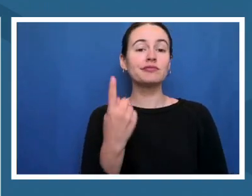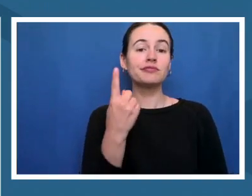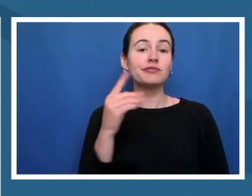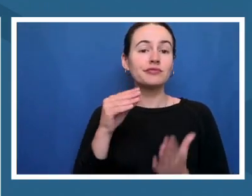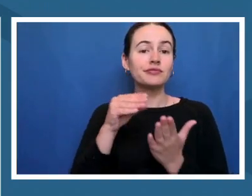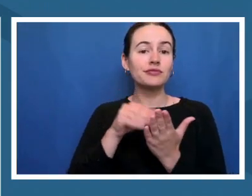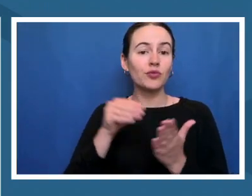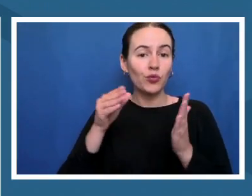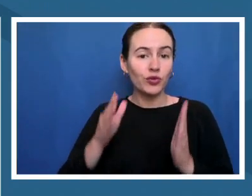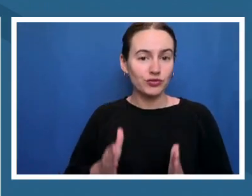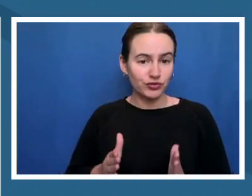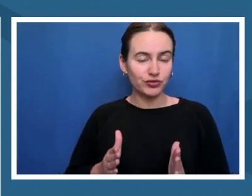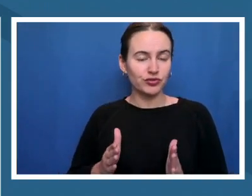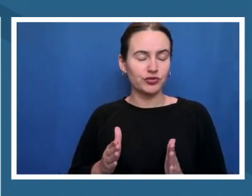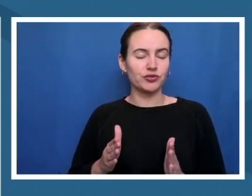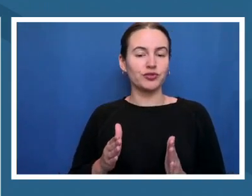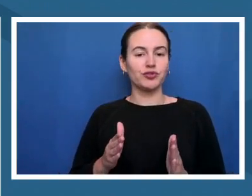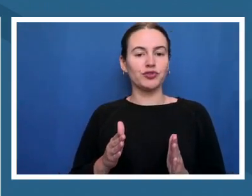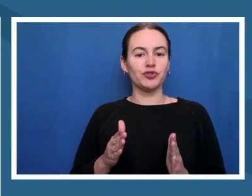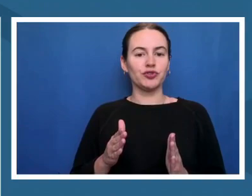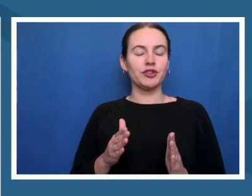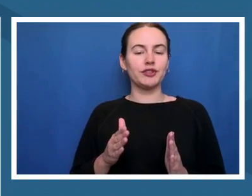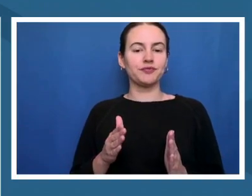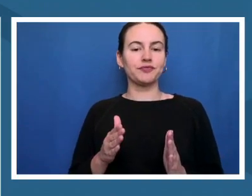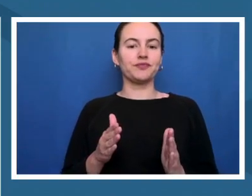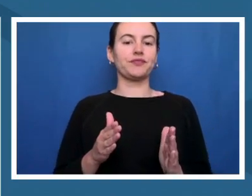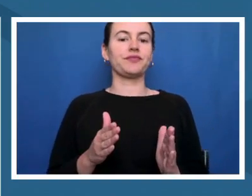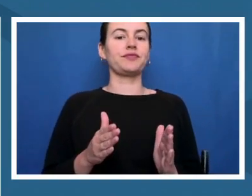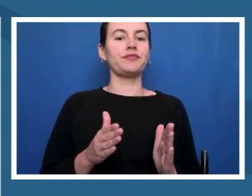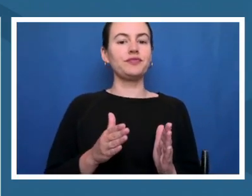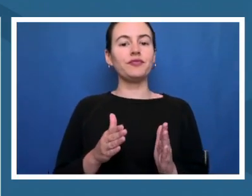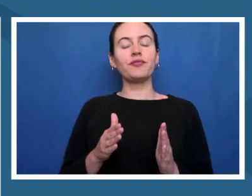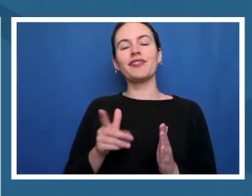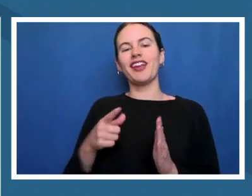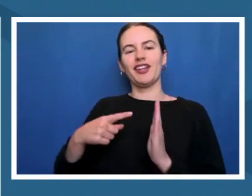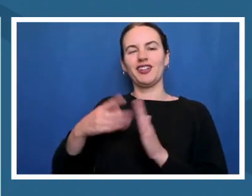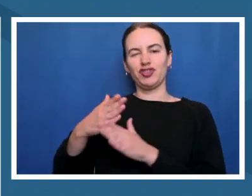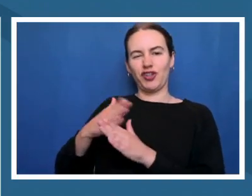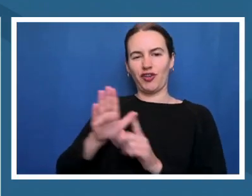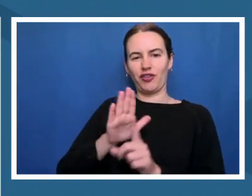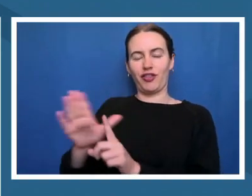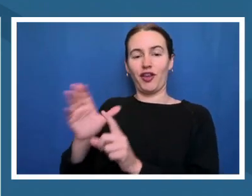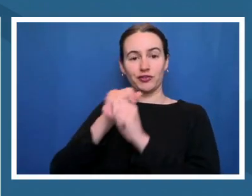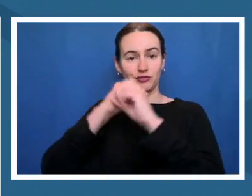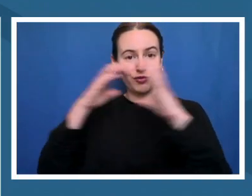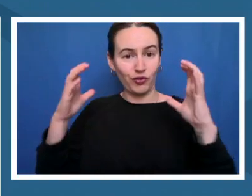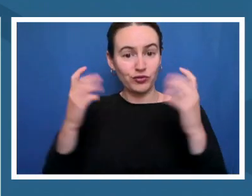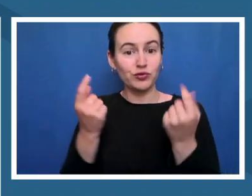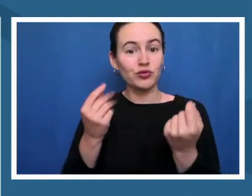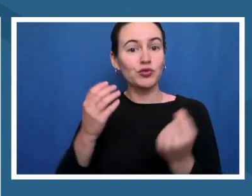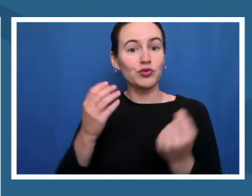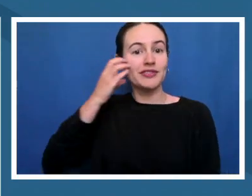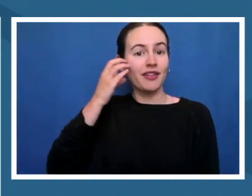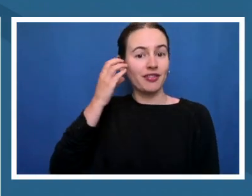when they did the kind of sharing their explosion they took their cell